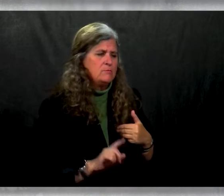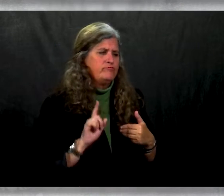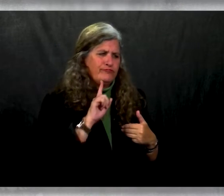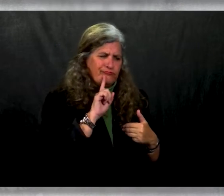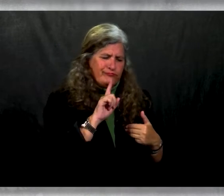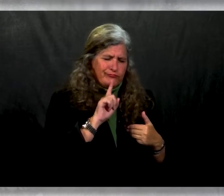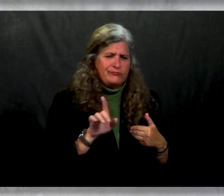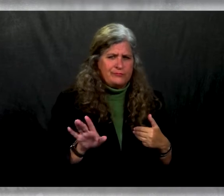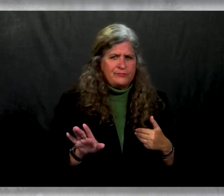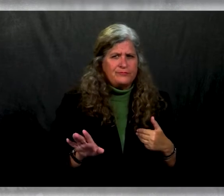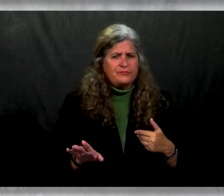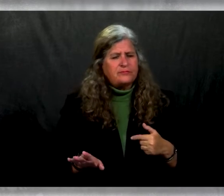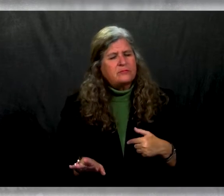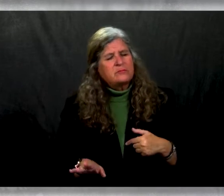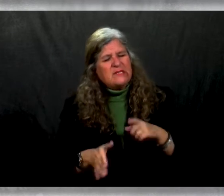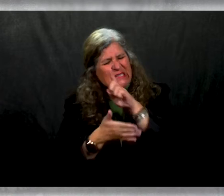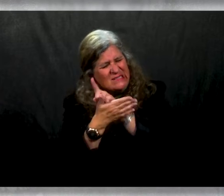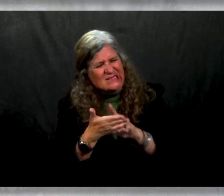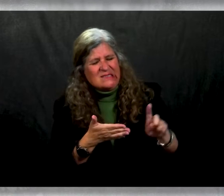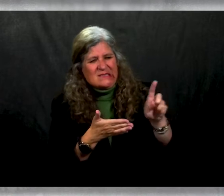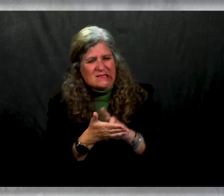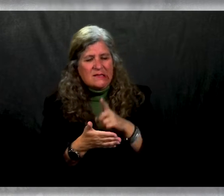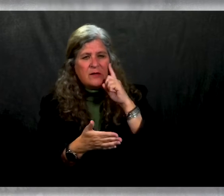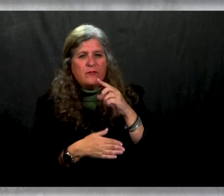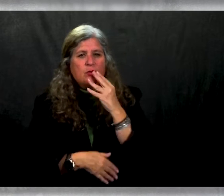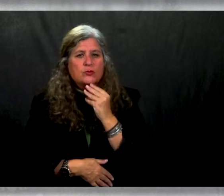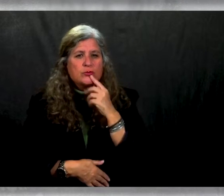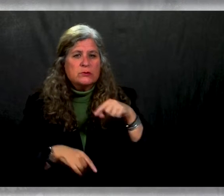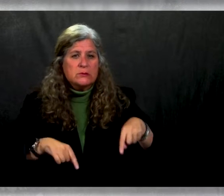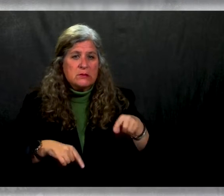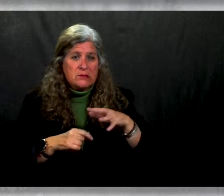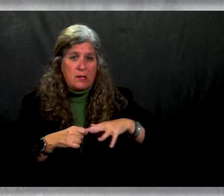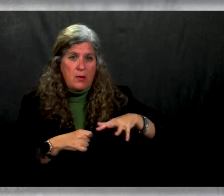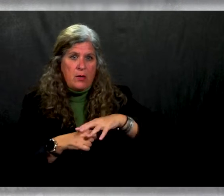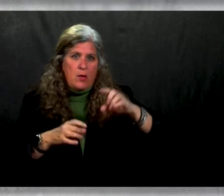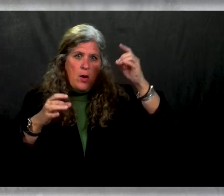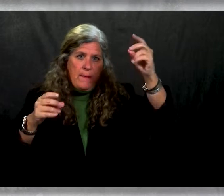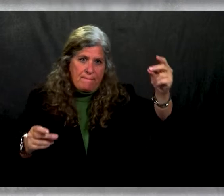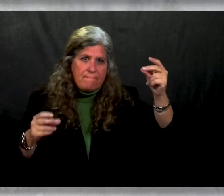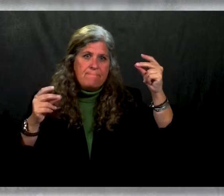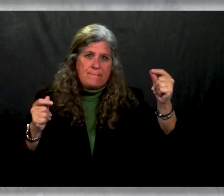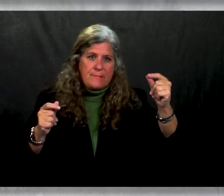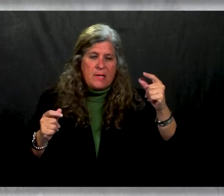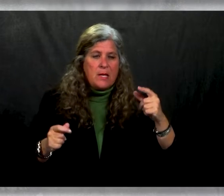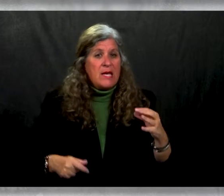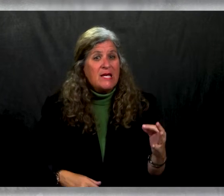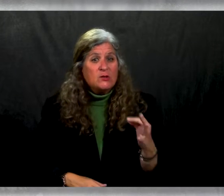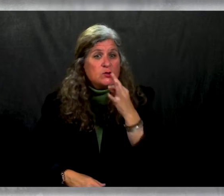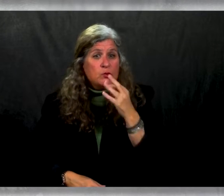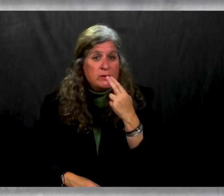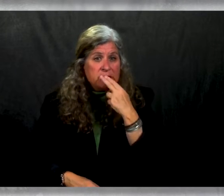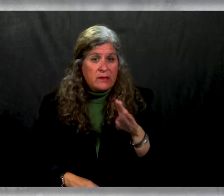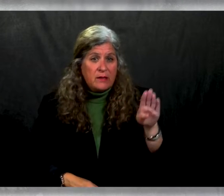the discriminatory practices against Jews in this area are immediate just about as soon as the Nazis get to this area,